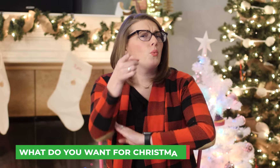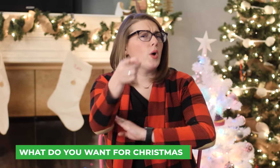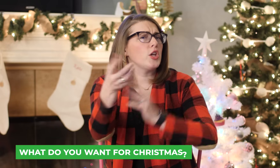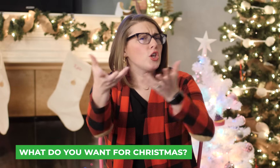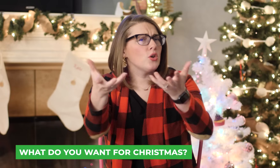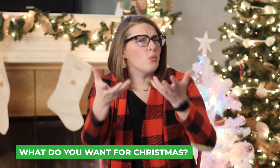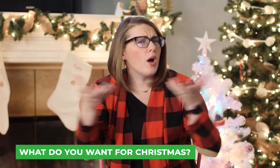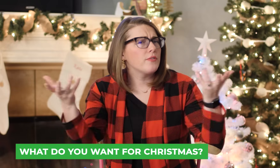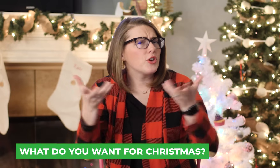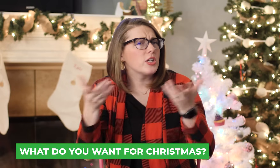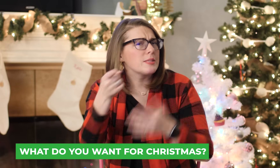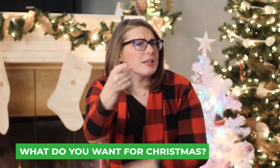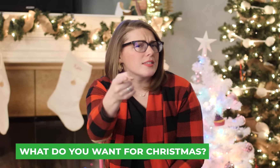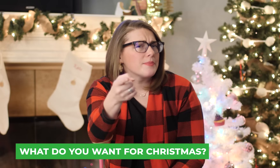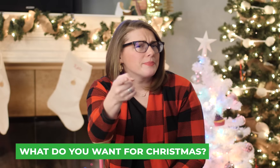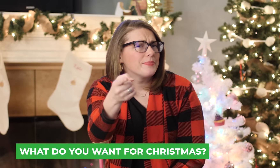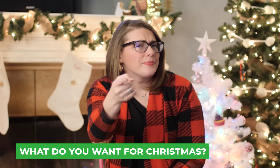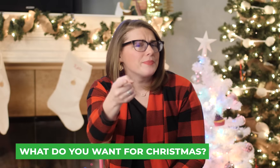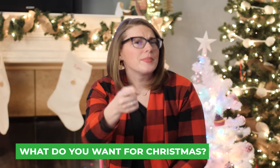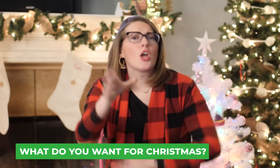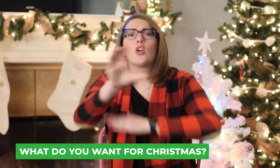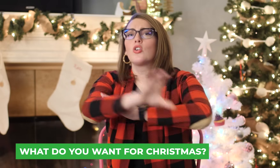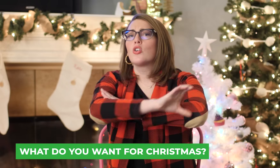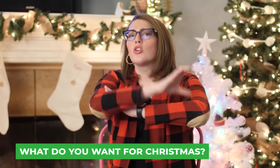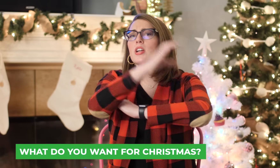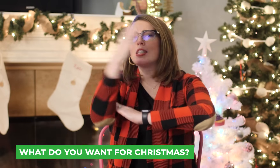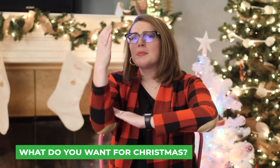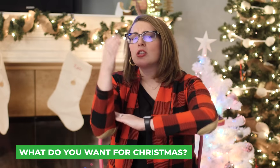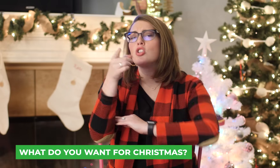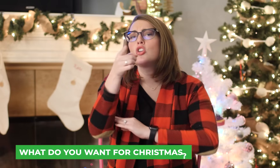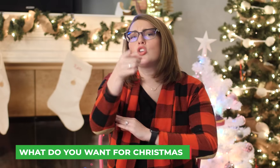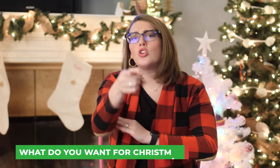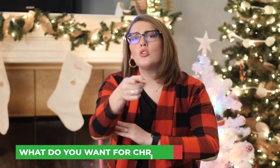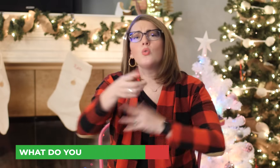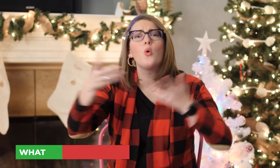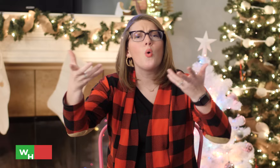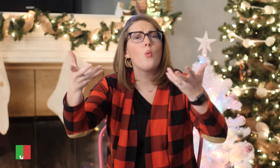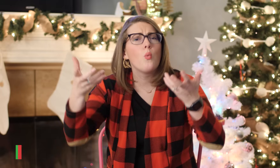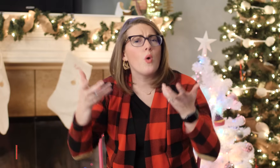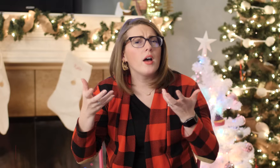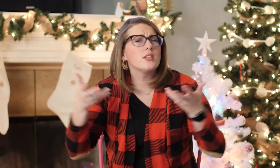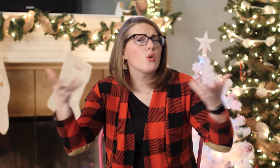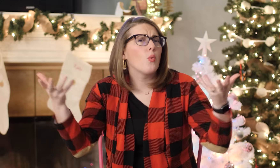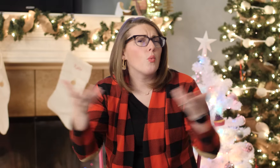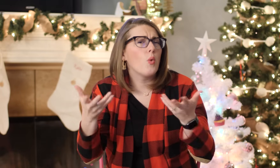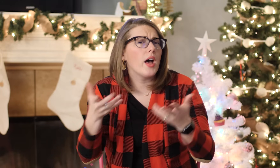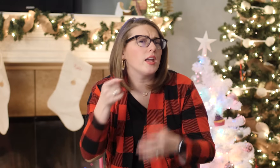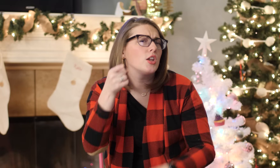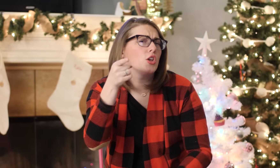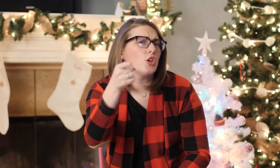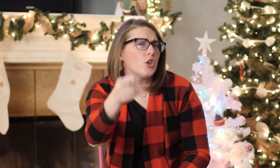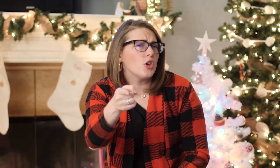What do you want for Christmas? CHRISTMAS YOU WANT WHAT YOU?